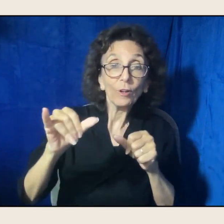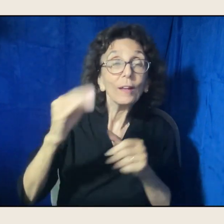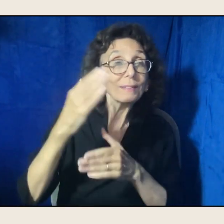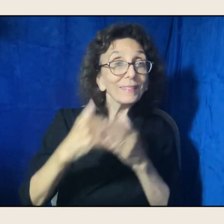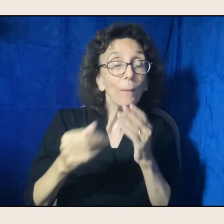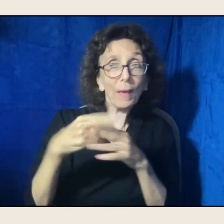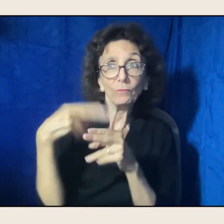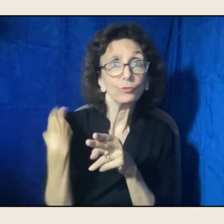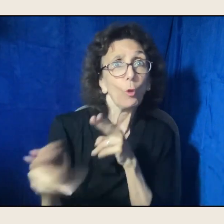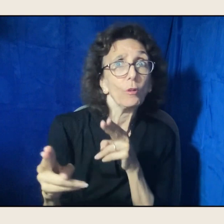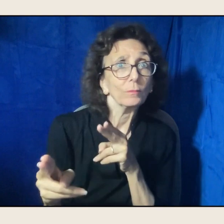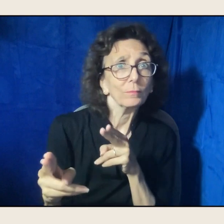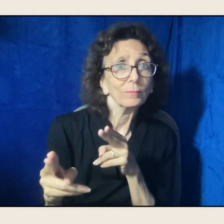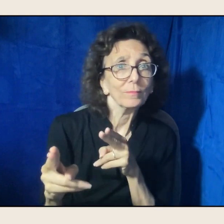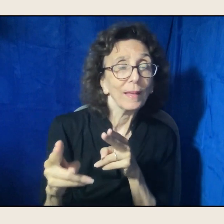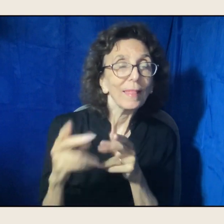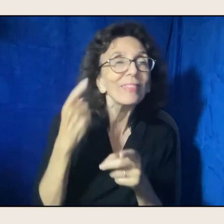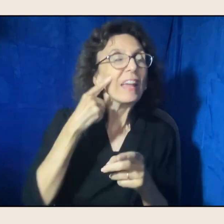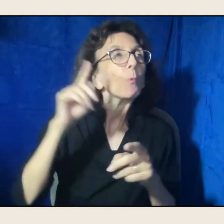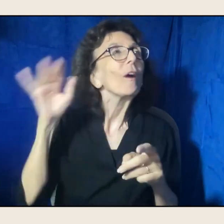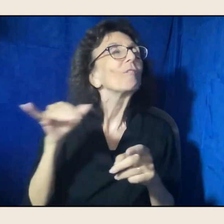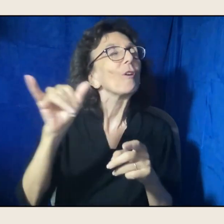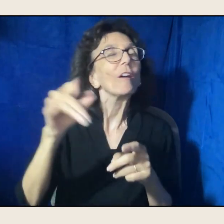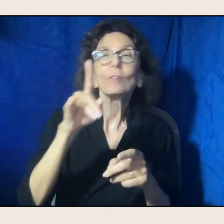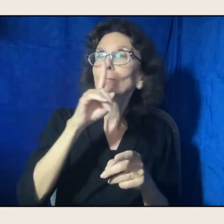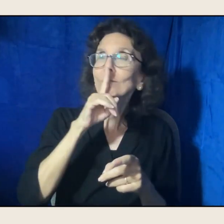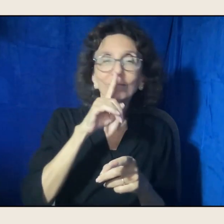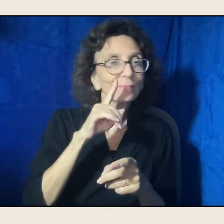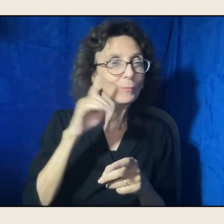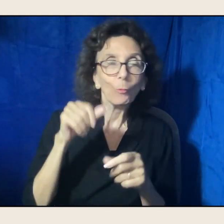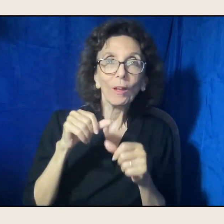Allison, your thoughts.